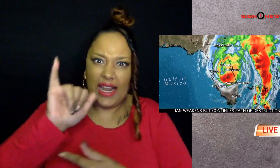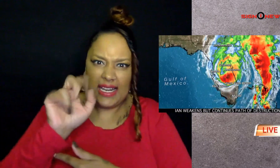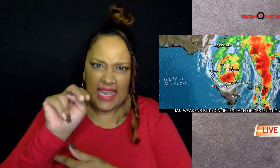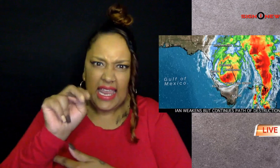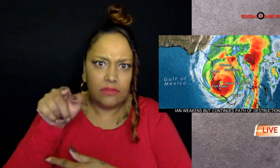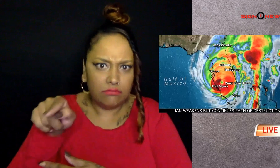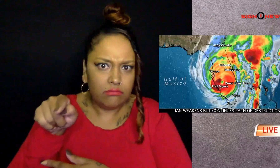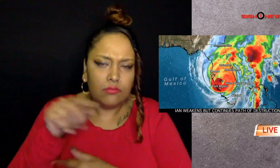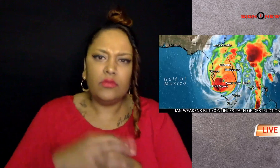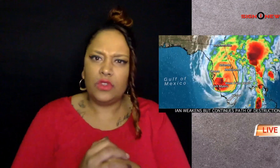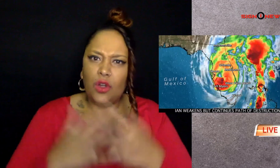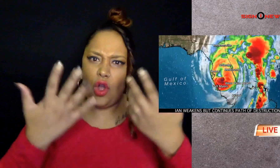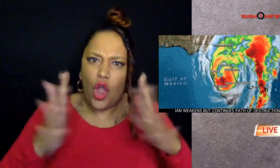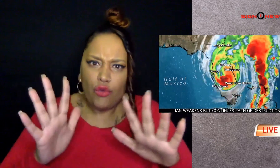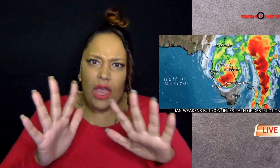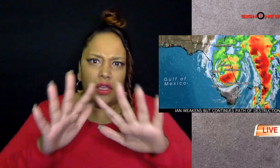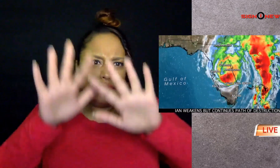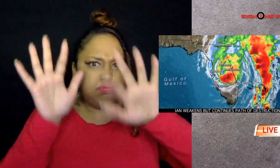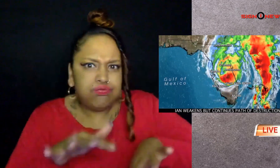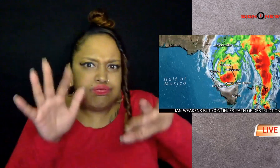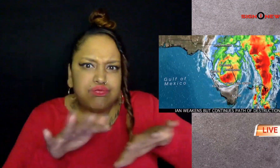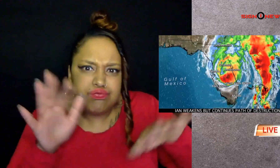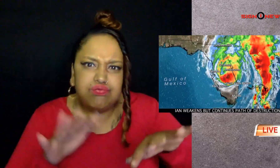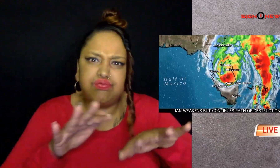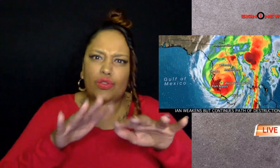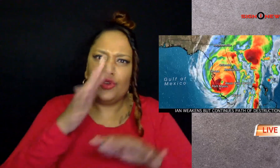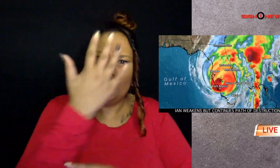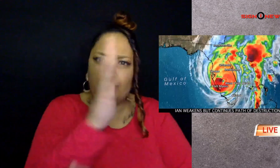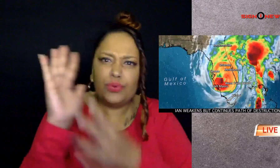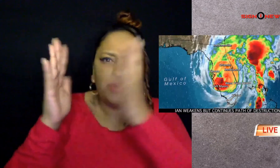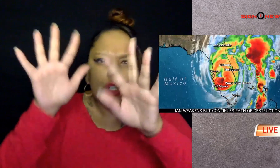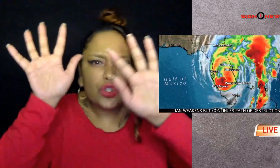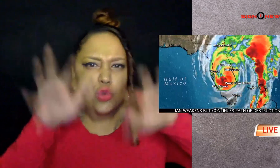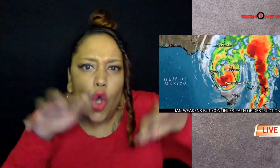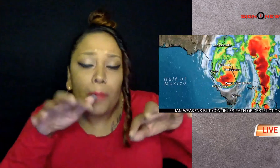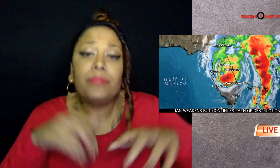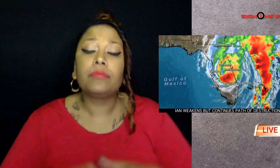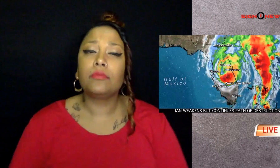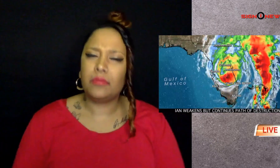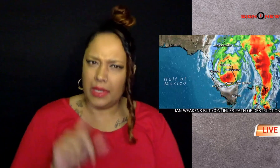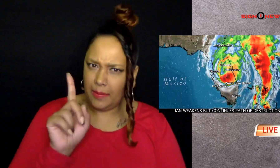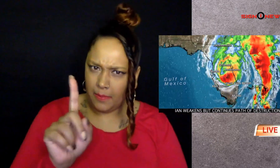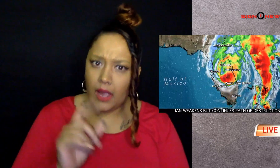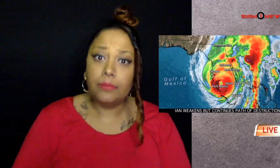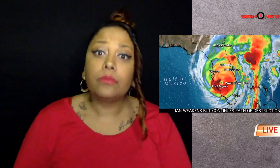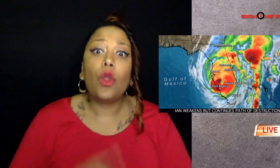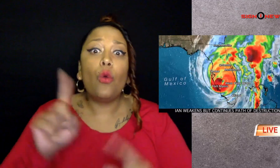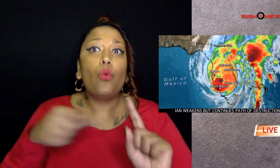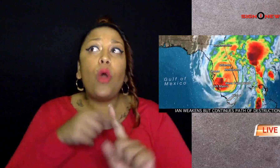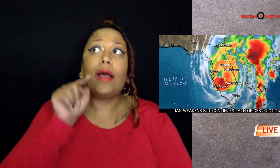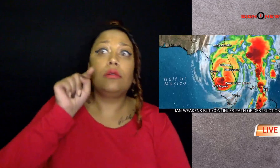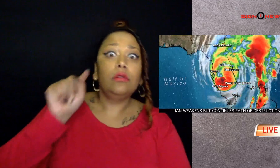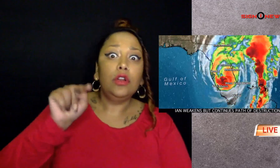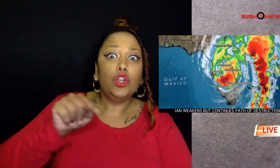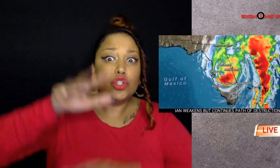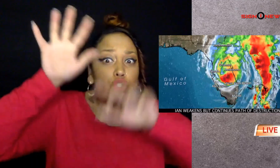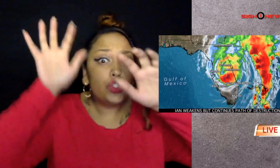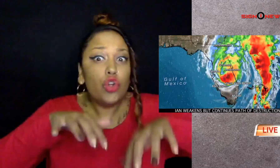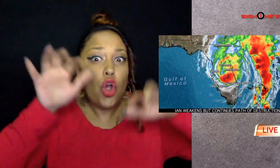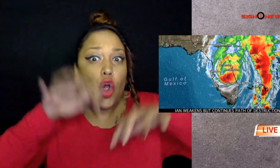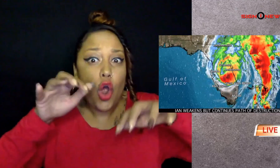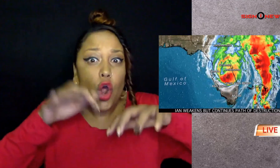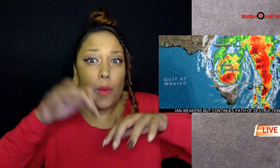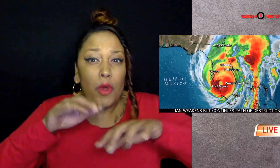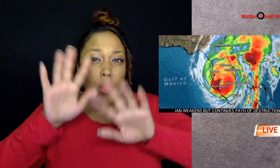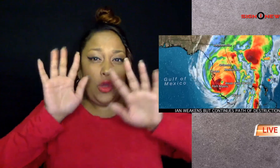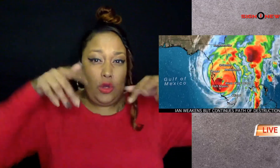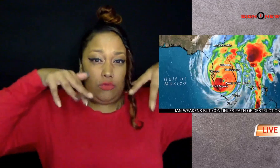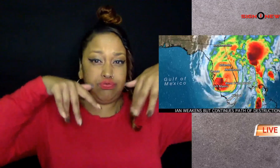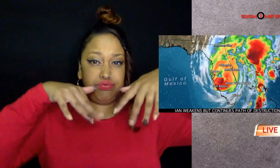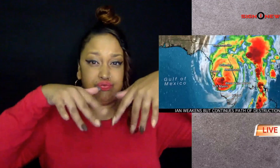Ian has weakened to a tropical storm but when the storm hit land it was massive